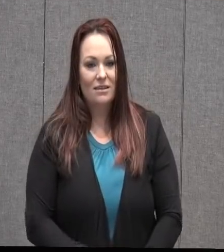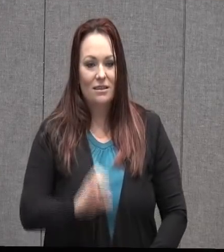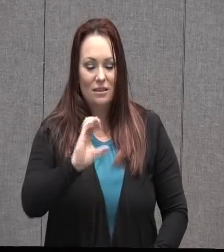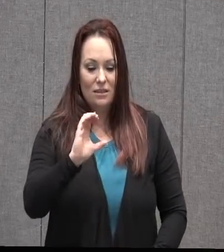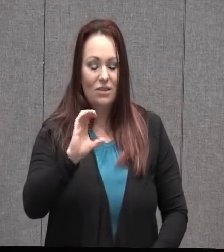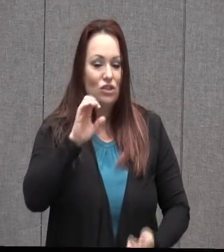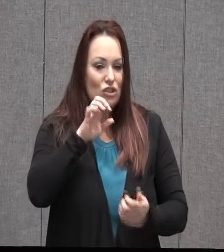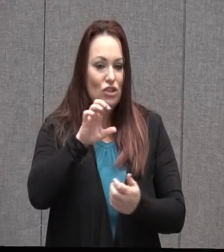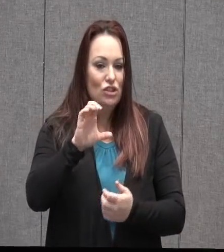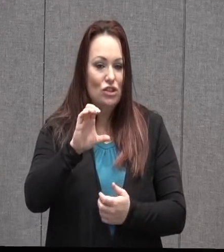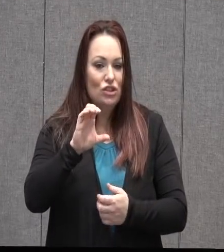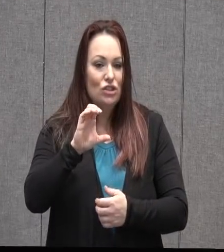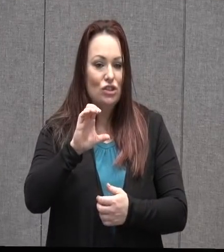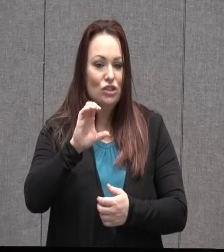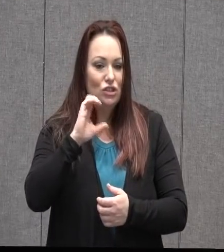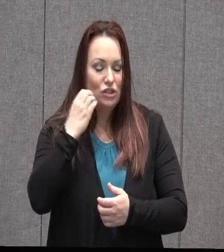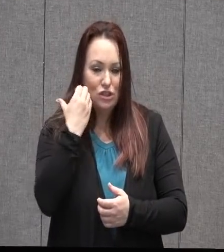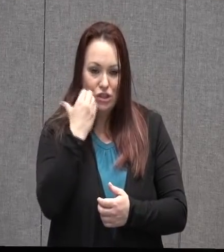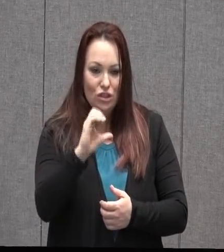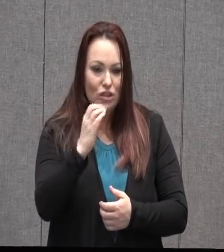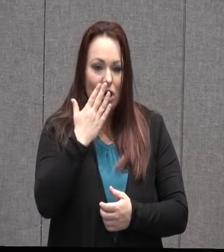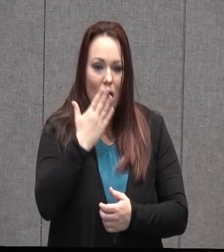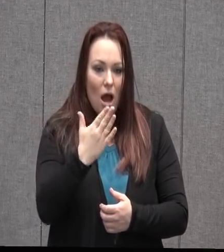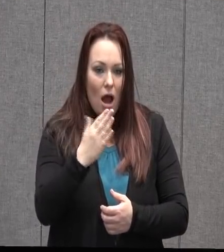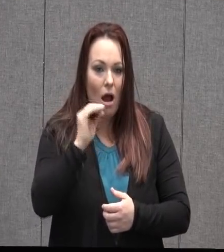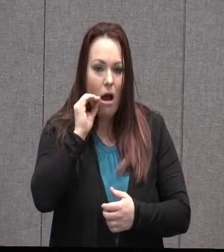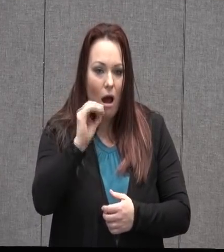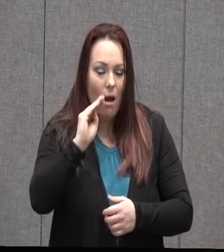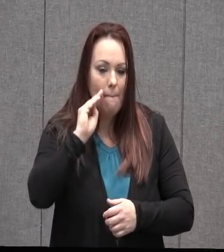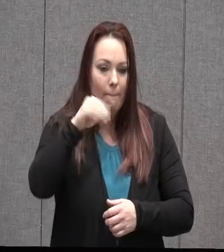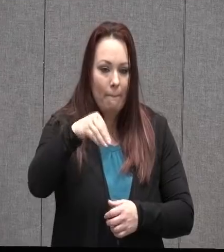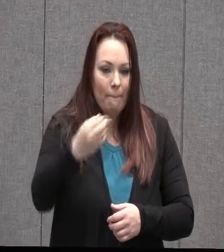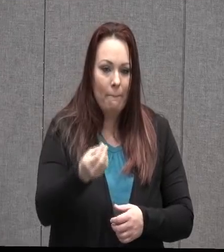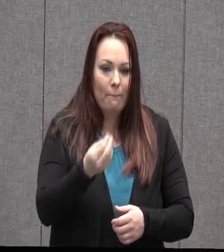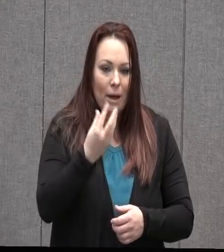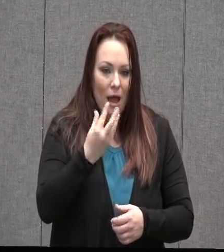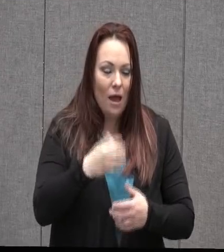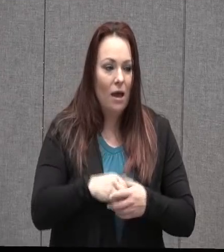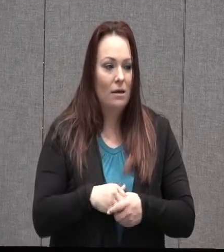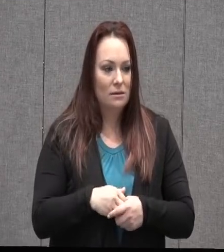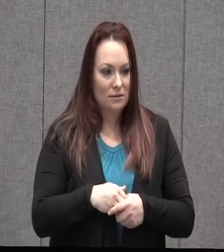Chuh-ah-um-puh. So I need to write it on this side of my chart.